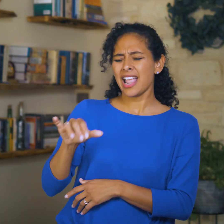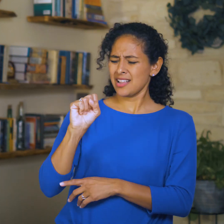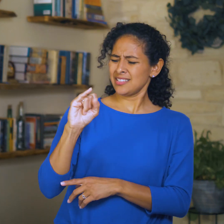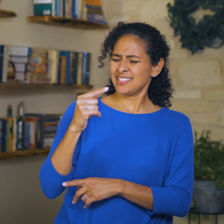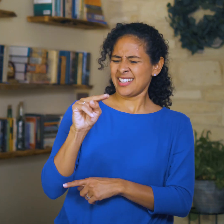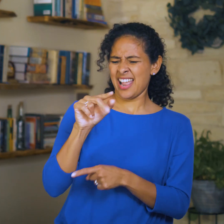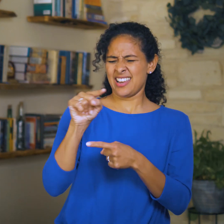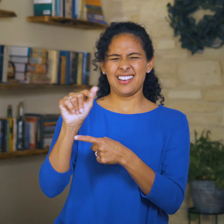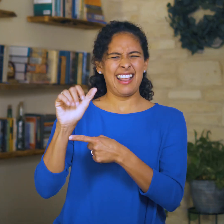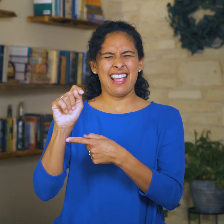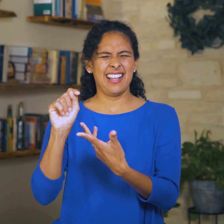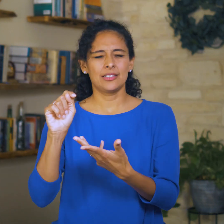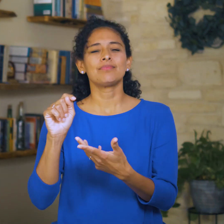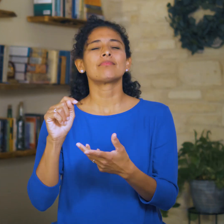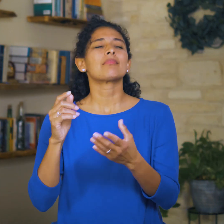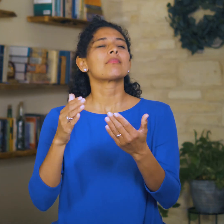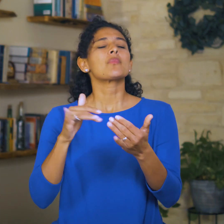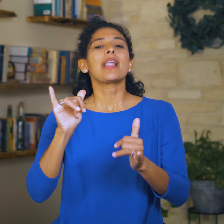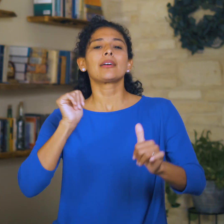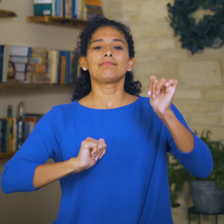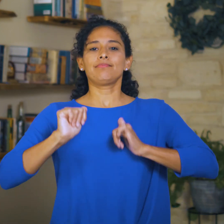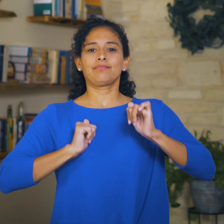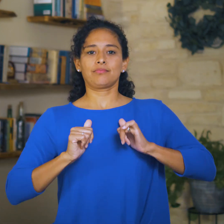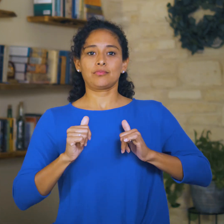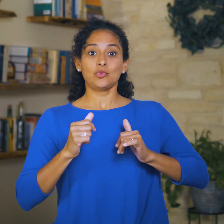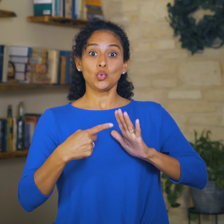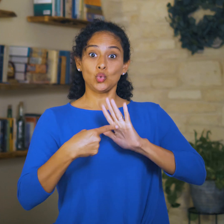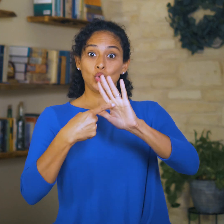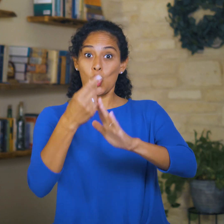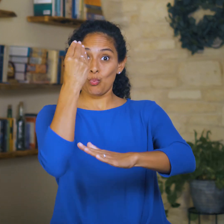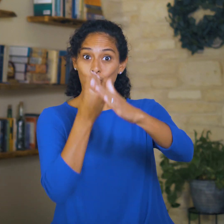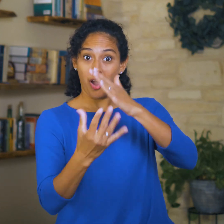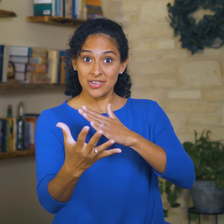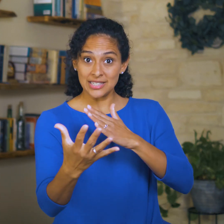A sign-act is a theatrical way of communicating a prophecy